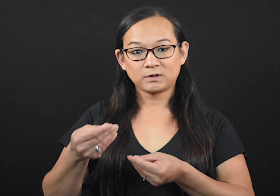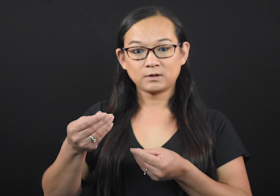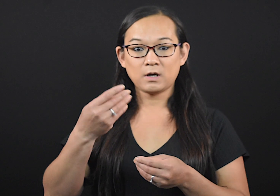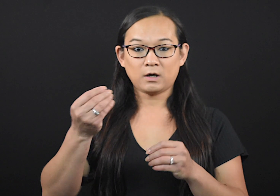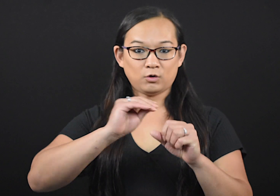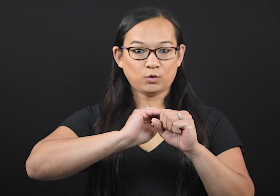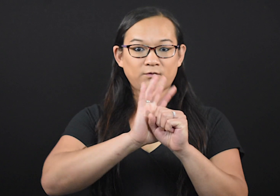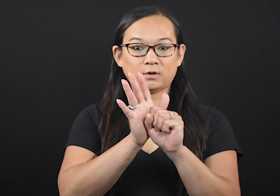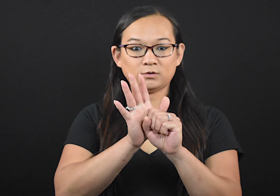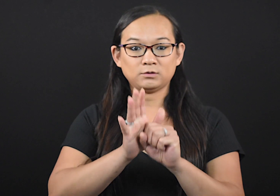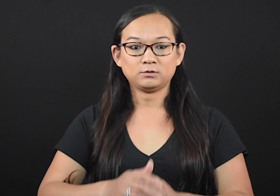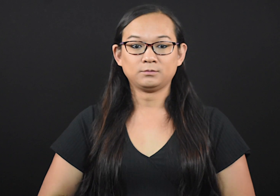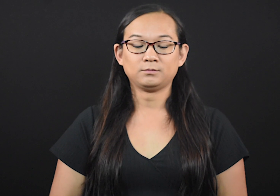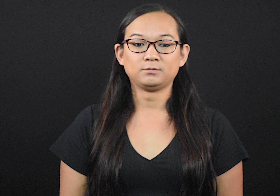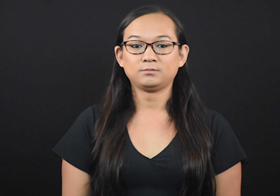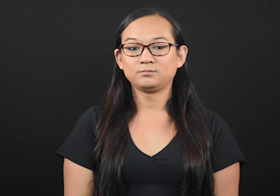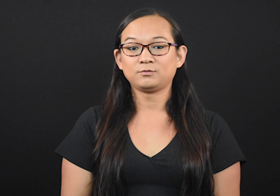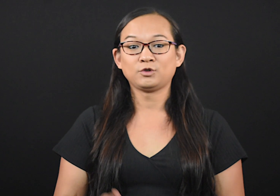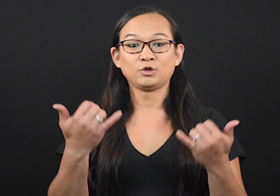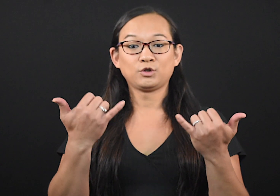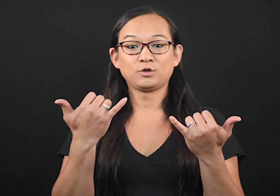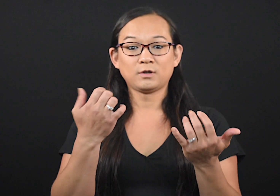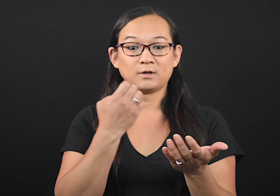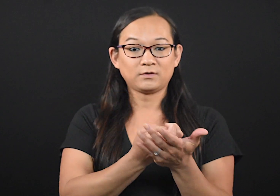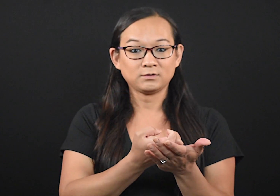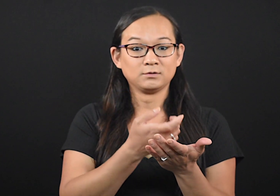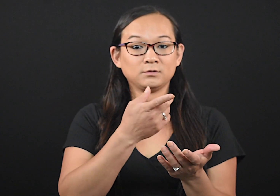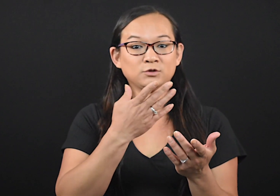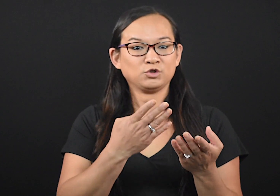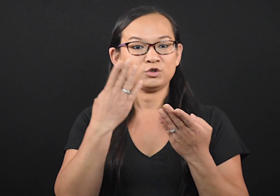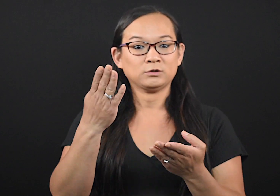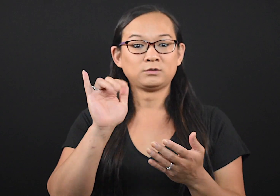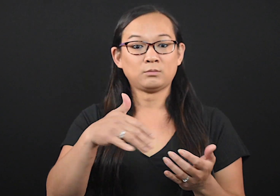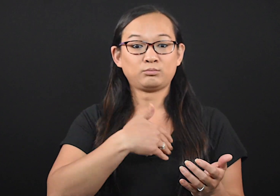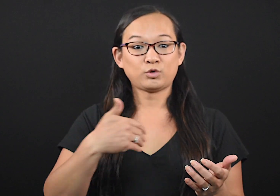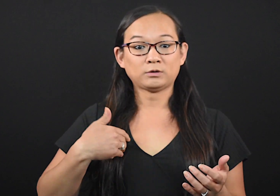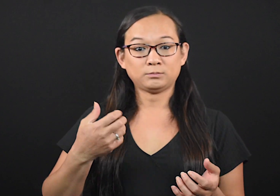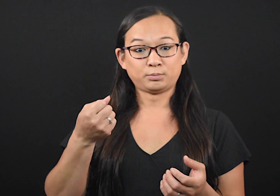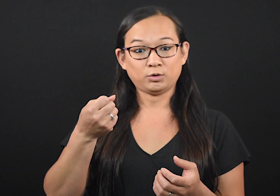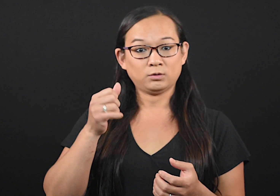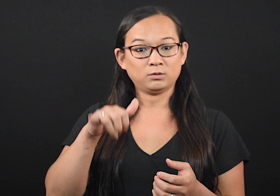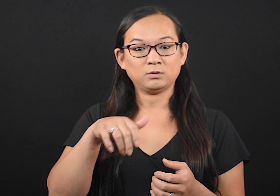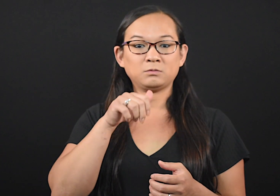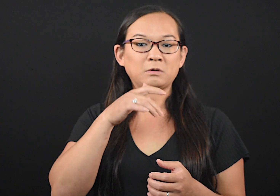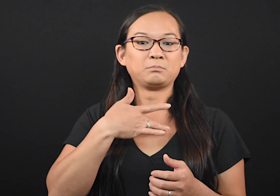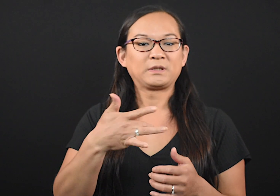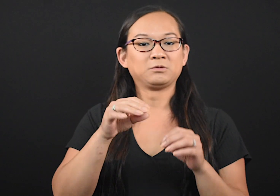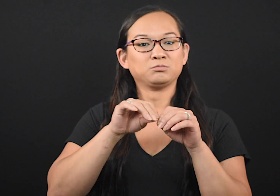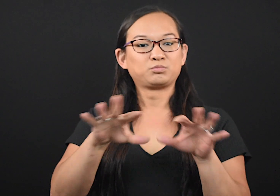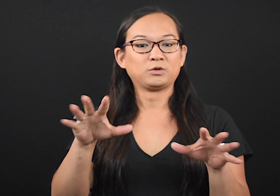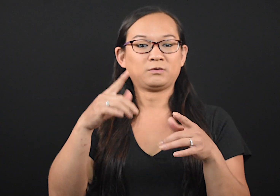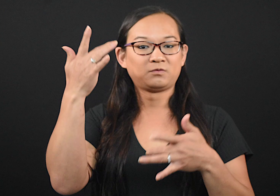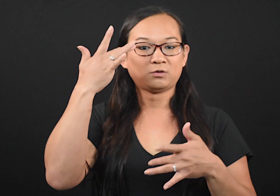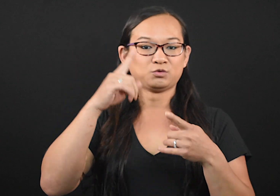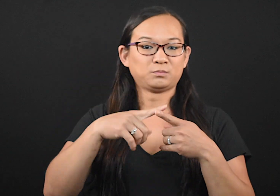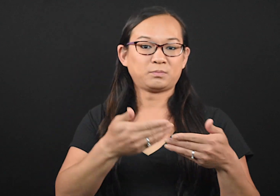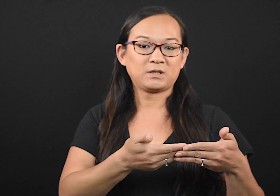Breastfeeding and COVID-19 Current evidence suggests that breast milk is not likely to spread the virus to babies.